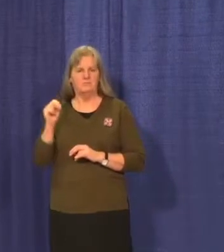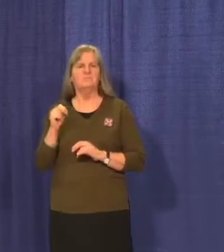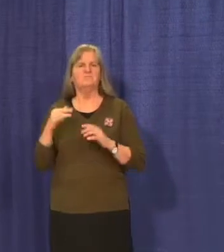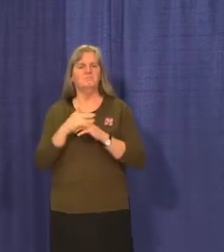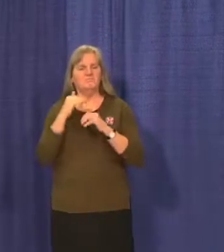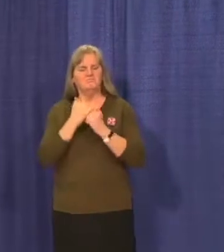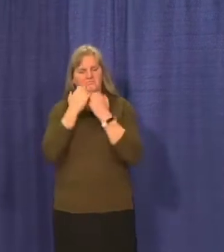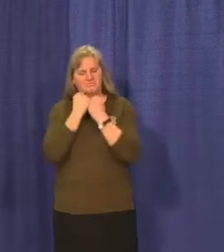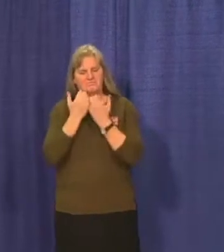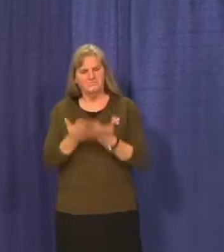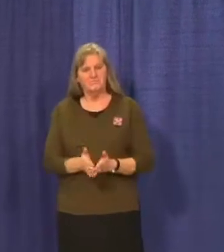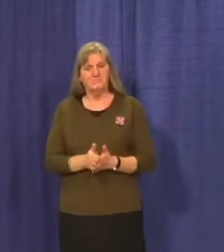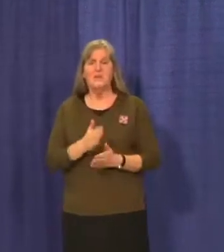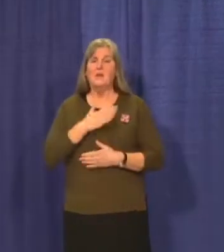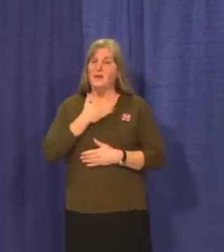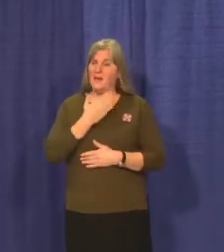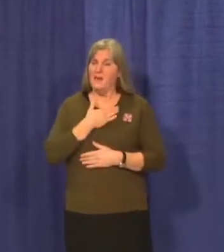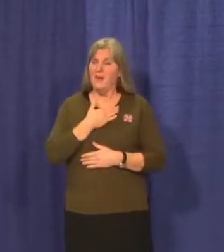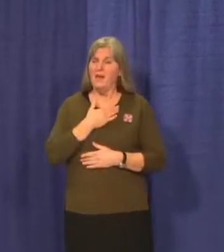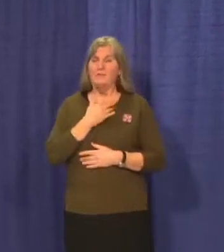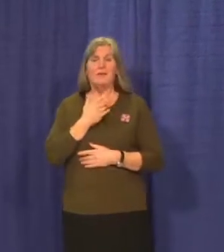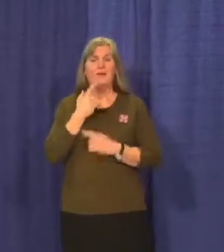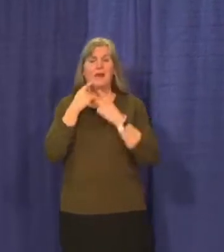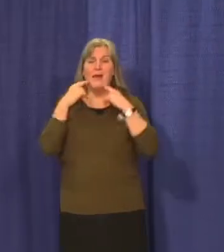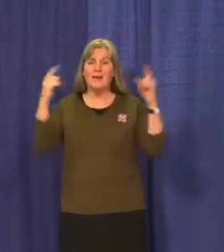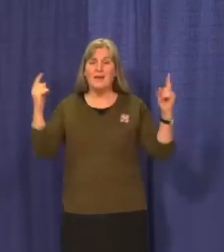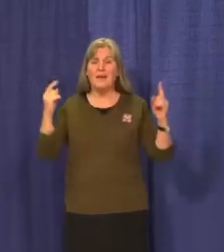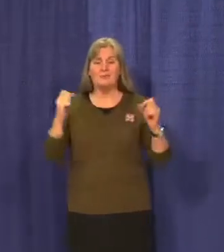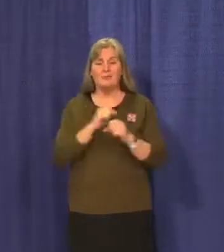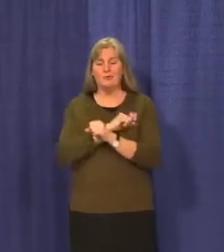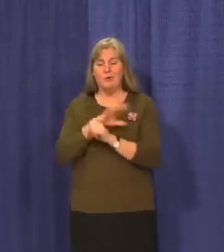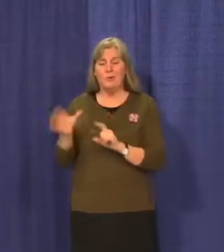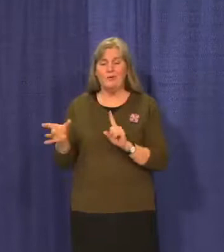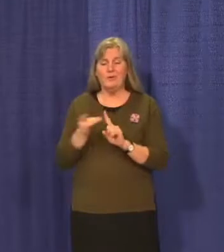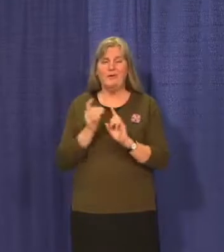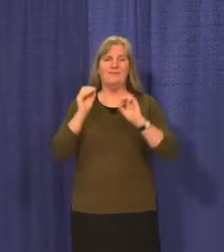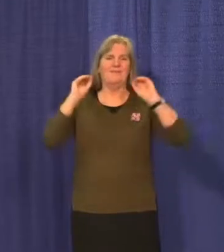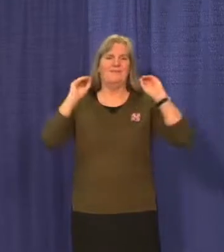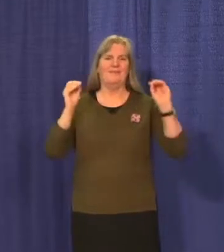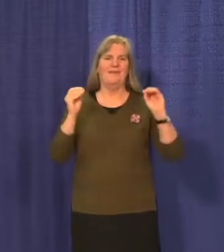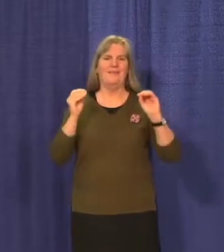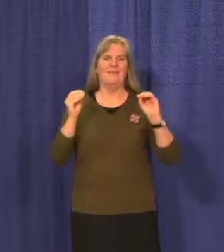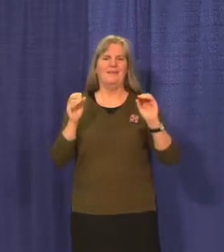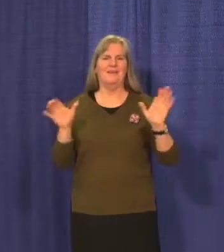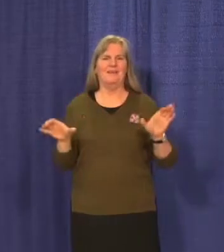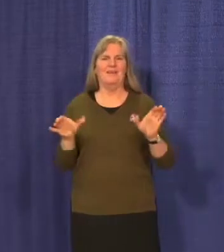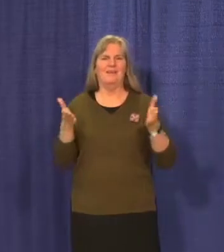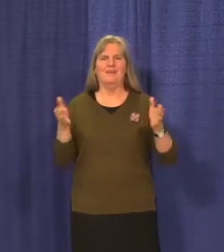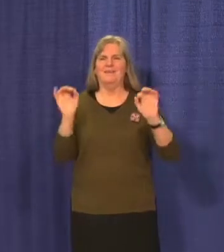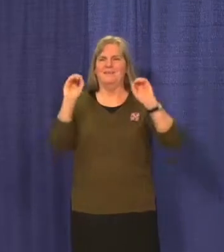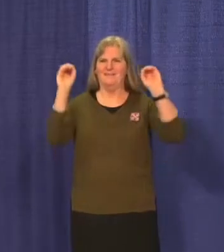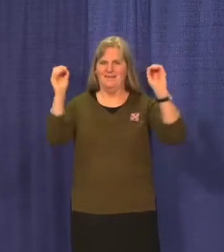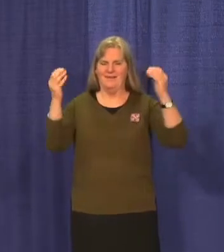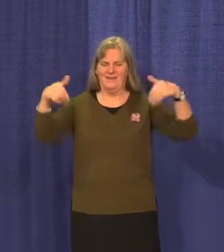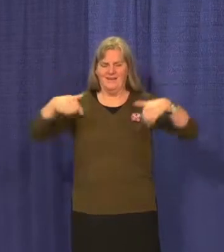And I am very happy to report that we continue to have no active cases of COVID-19 in the territory.